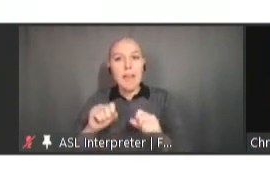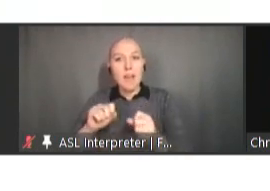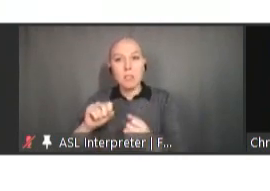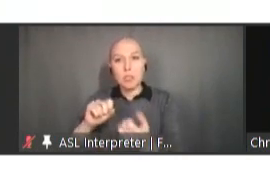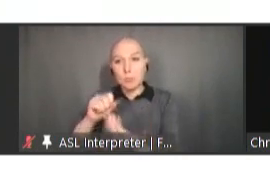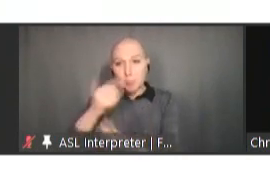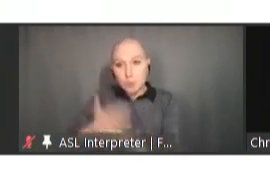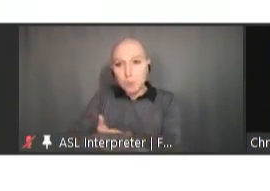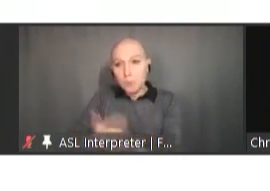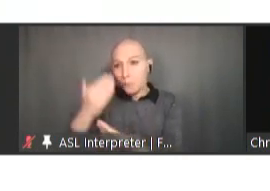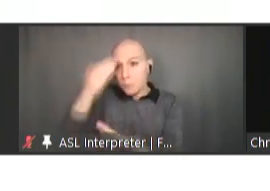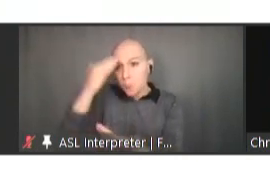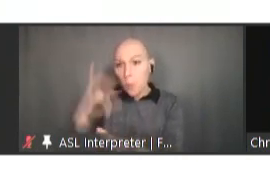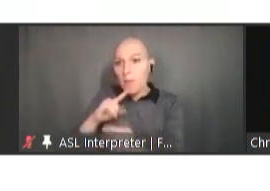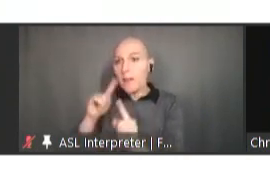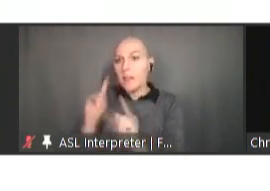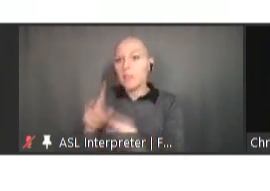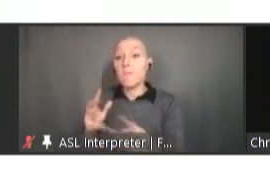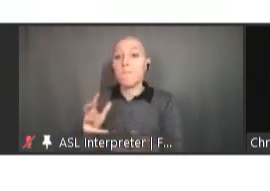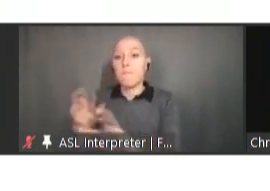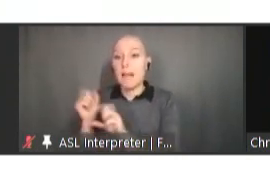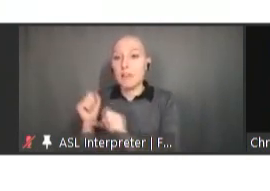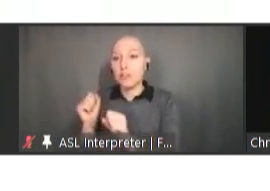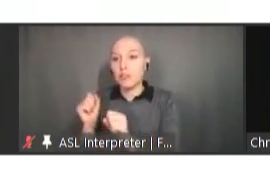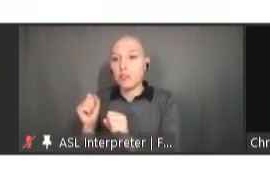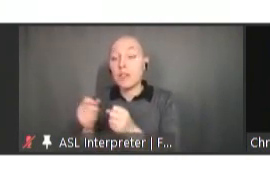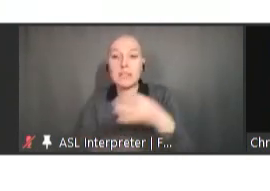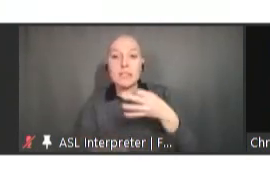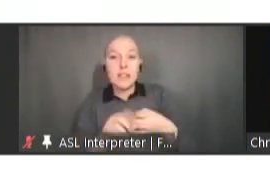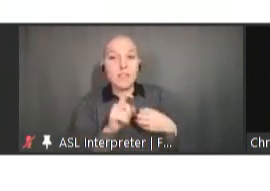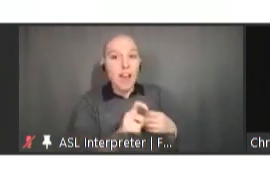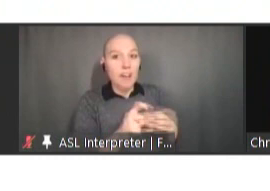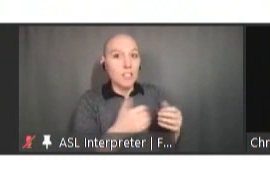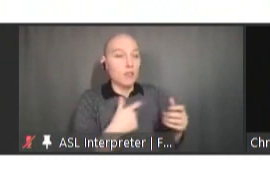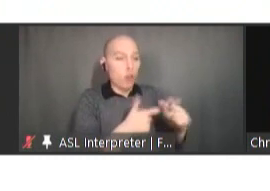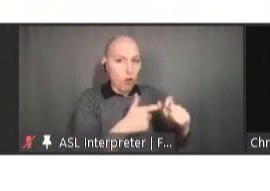larger, you know, phase 3 studies. We see the correlates is really helping to form